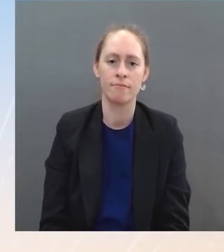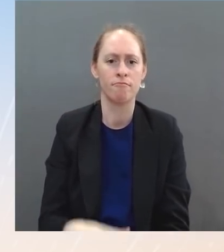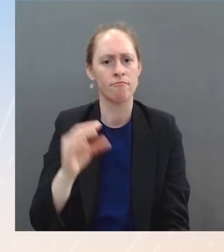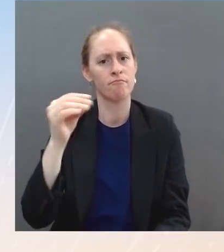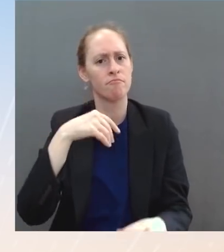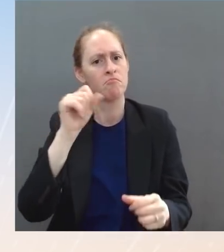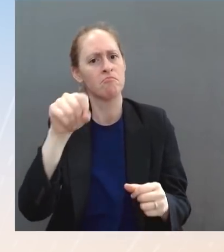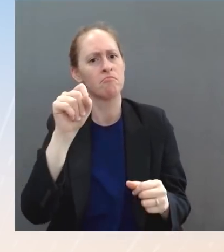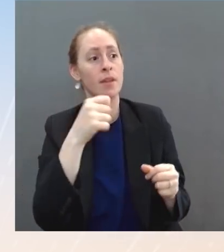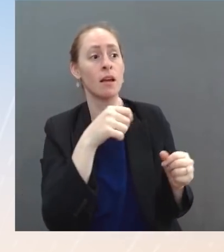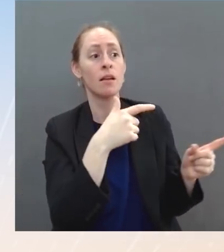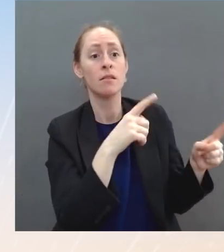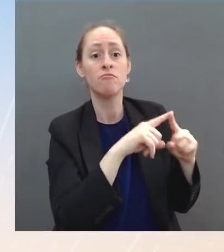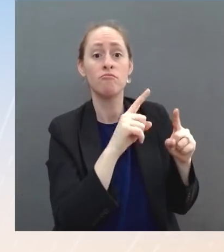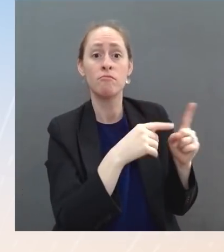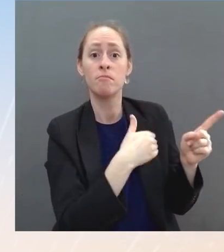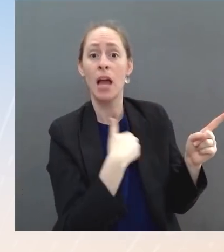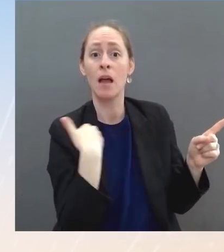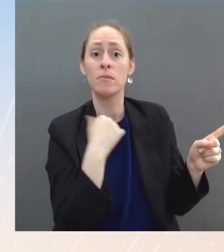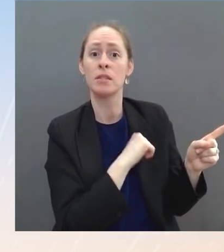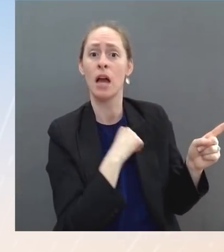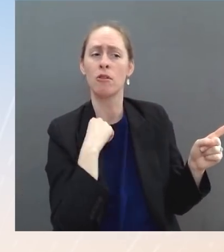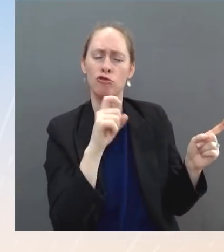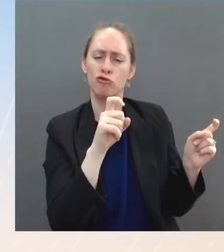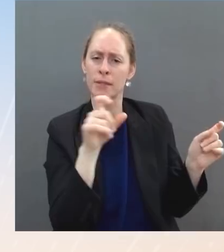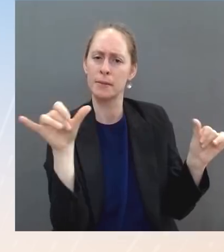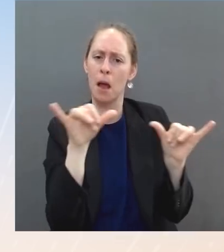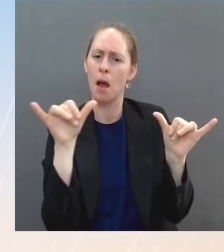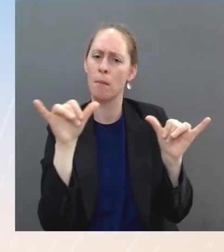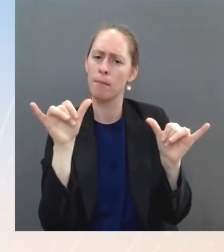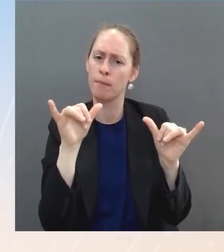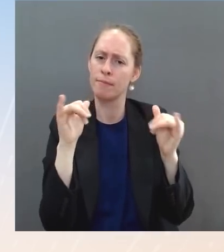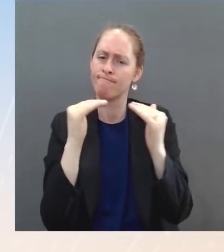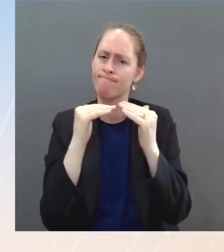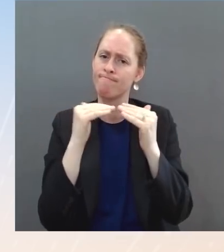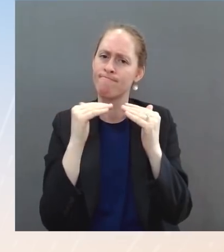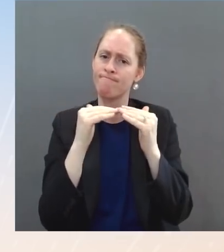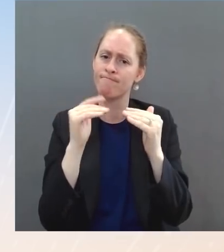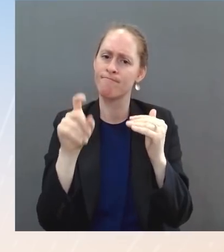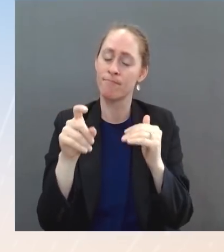So, obviously, his comments are disappointing, but our focus needs to continue to be